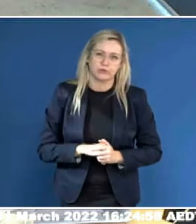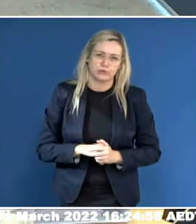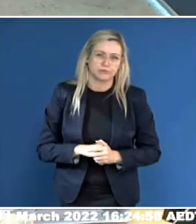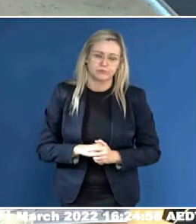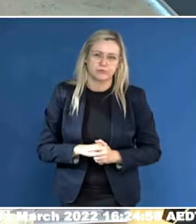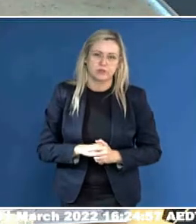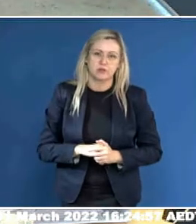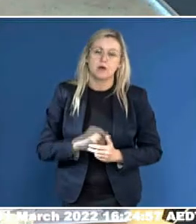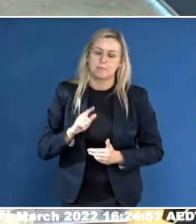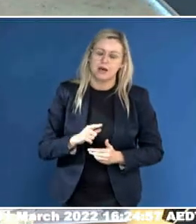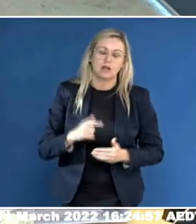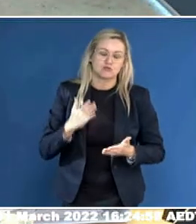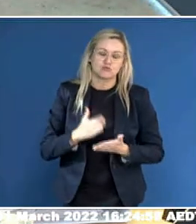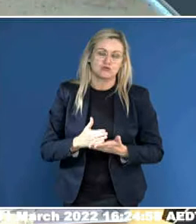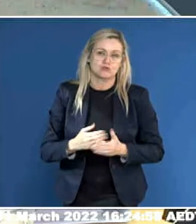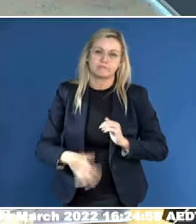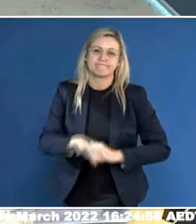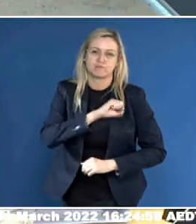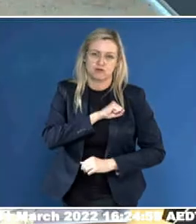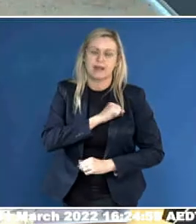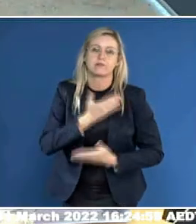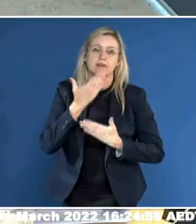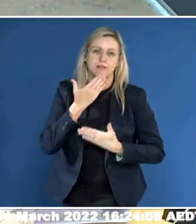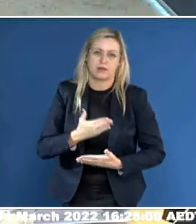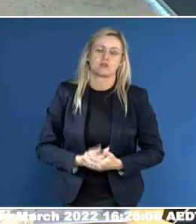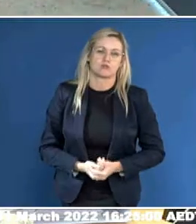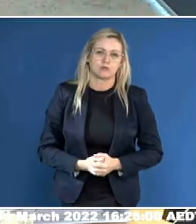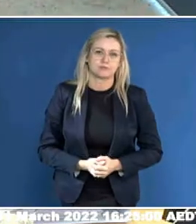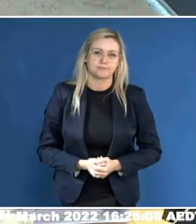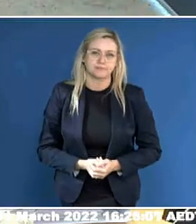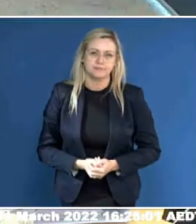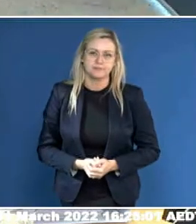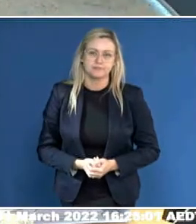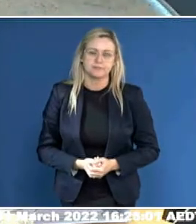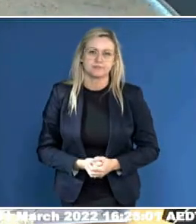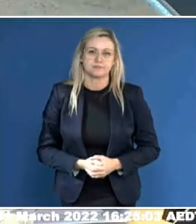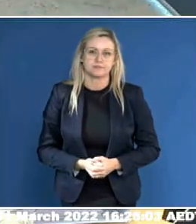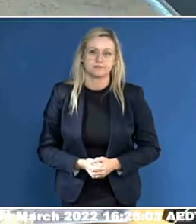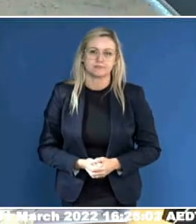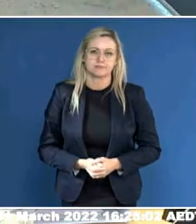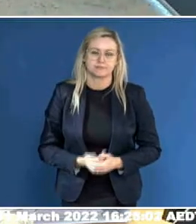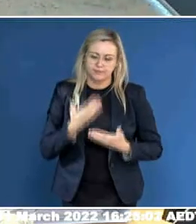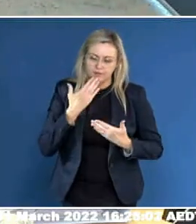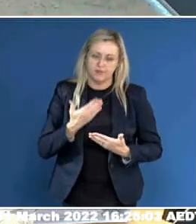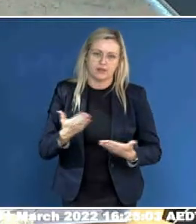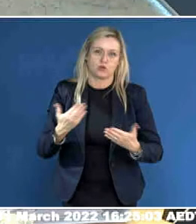We very much appreciate your contributions to the hearing this week. Thank you very much.